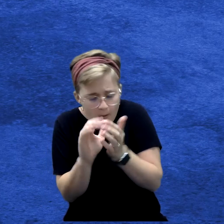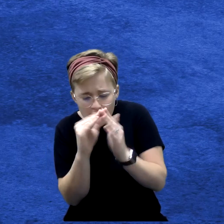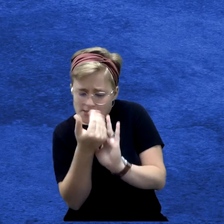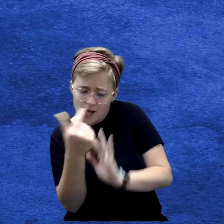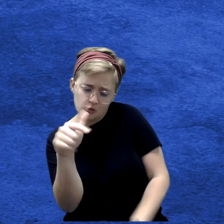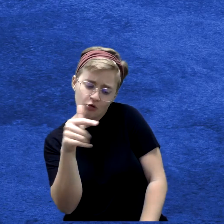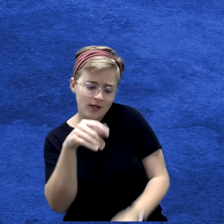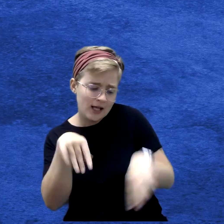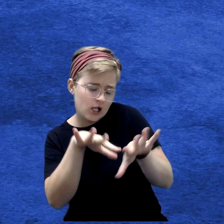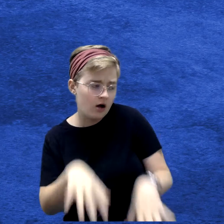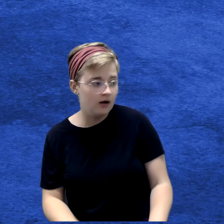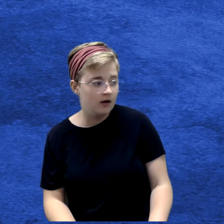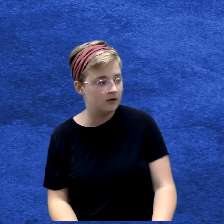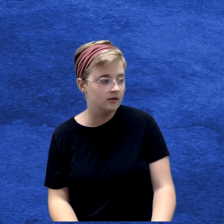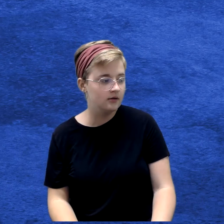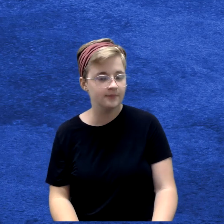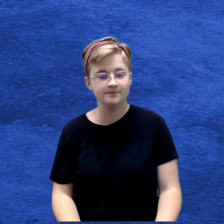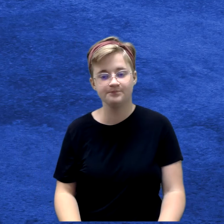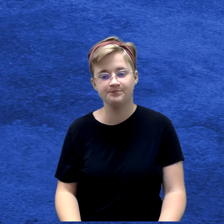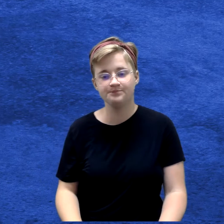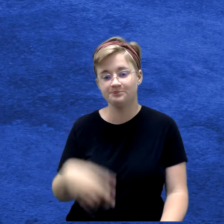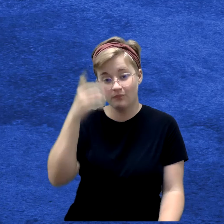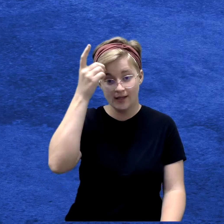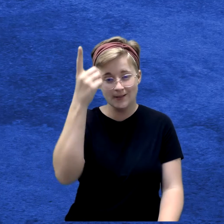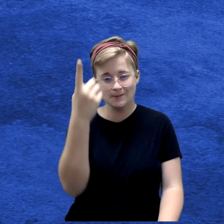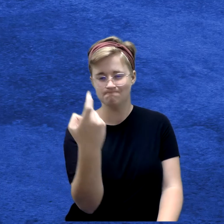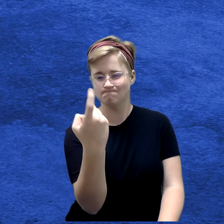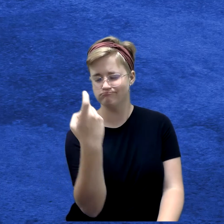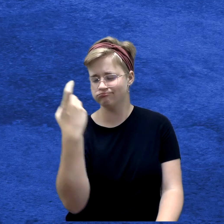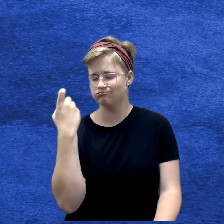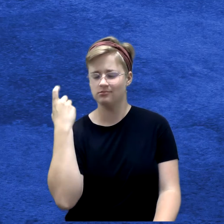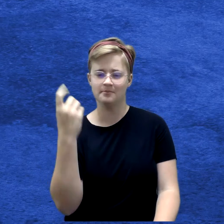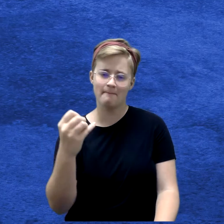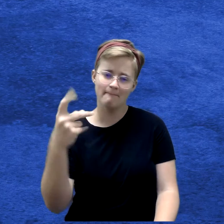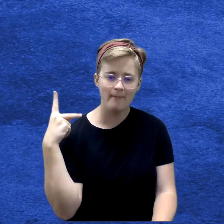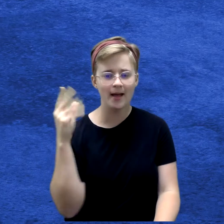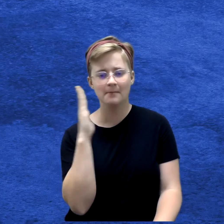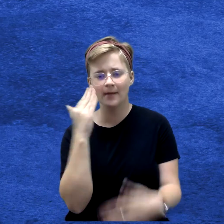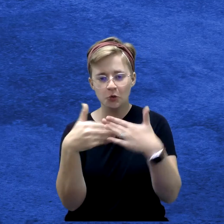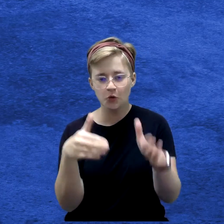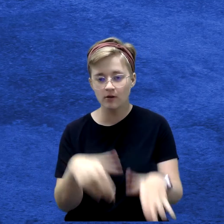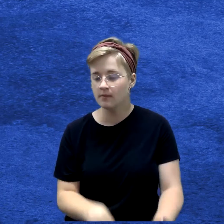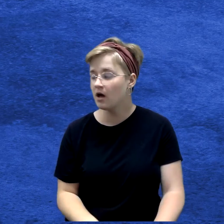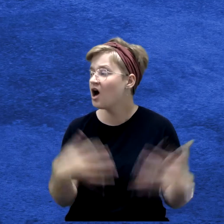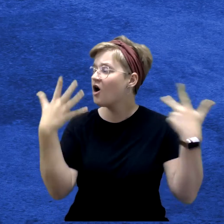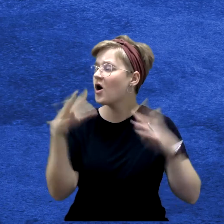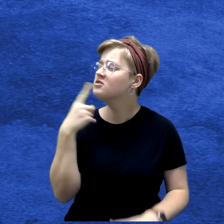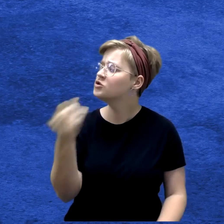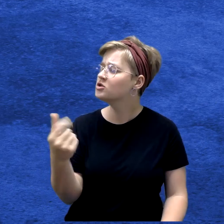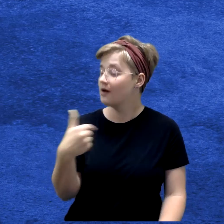Dink charged back into his bedroom. “I told you! He’s coming because I invited him.